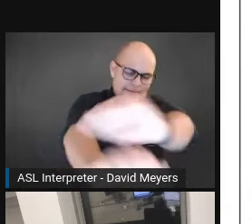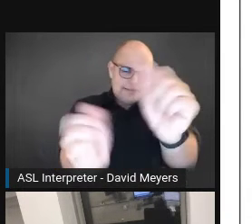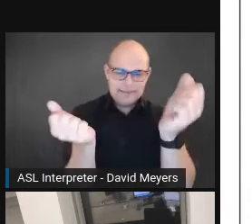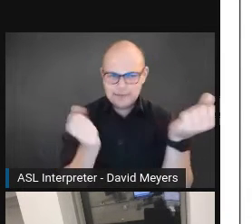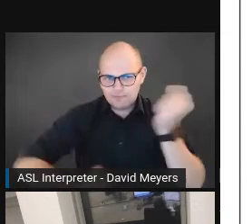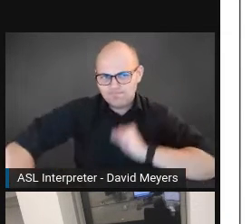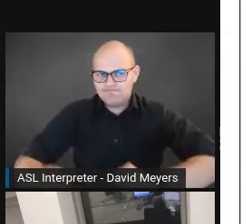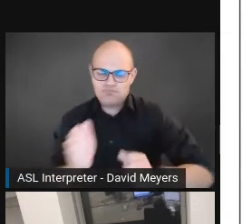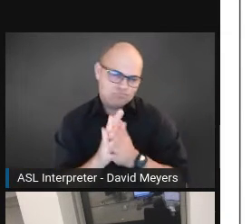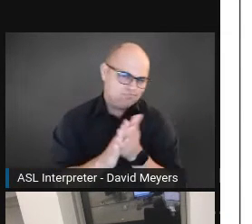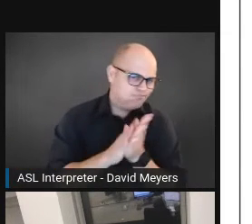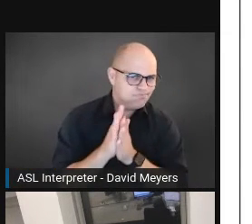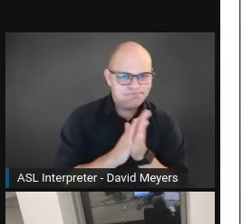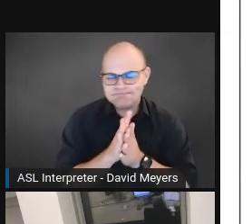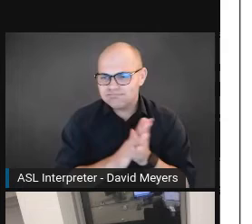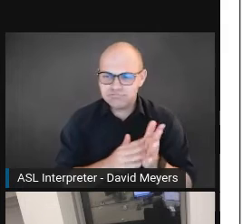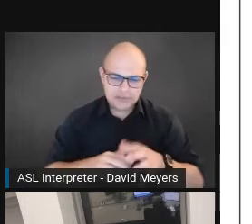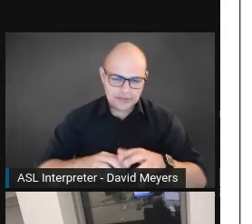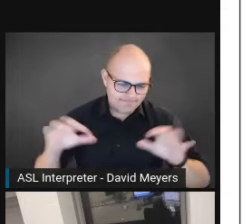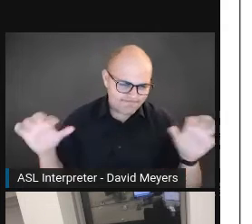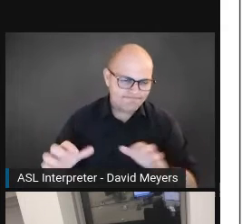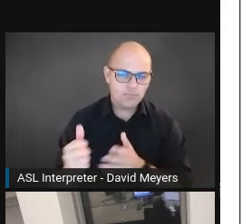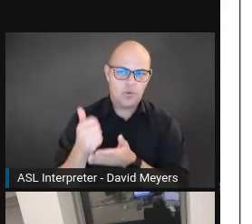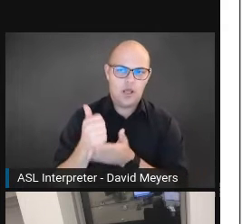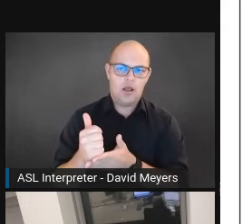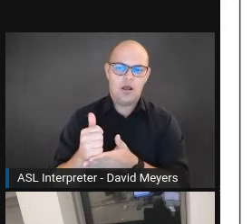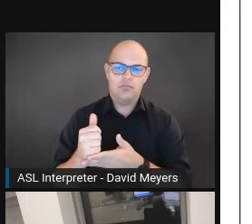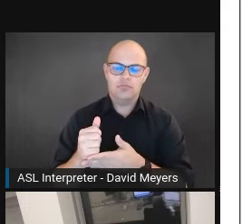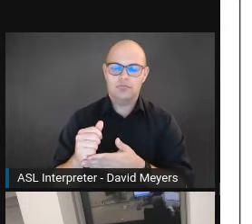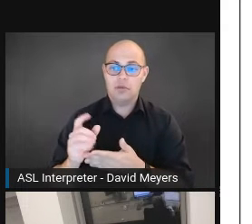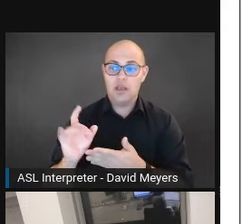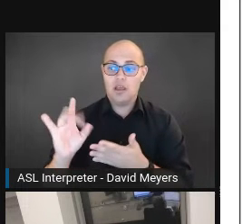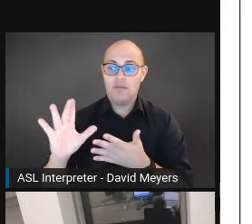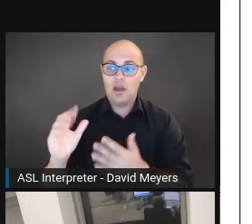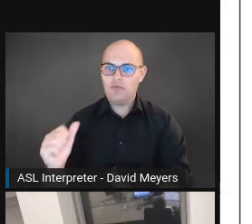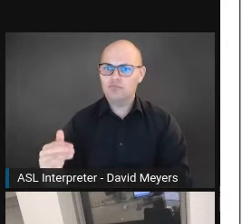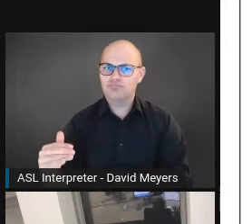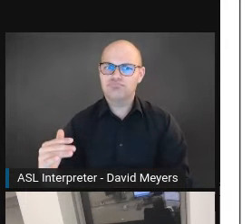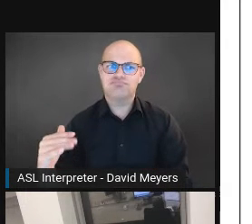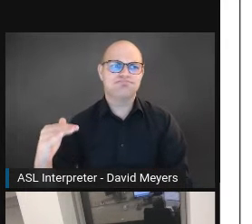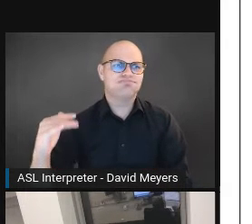with achieving a more than satisfactory score. Actually, the screenshots I will be showing are showing